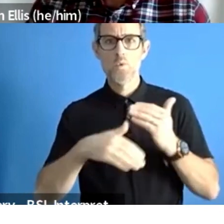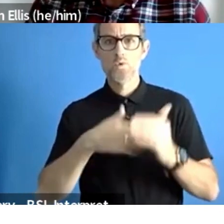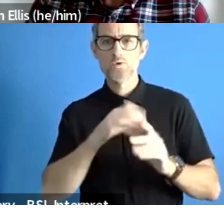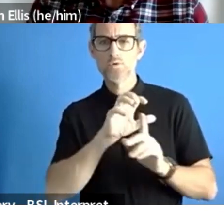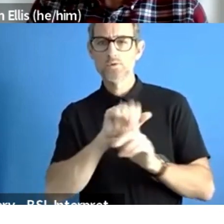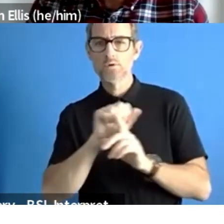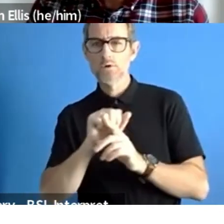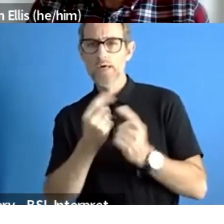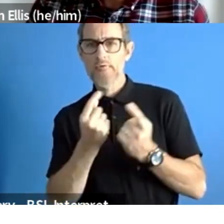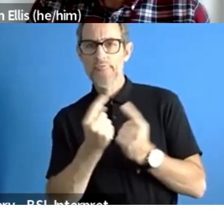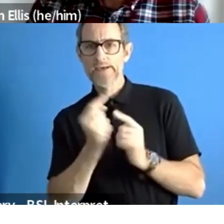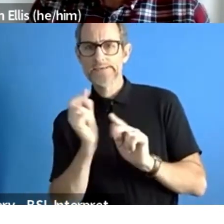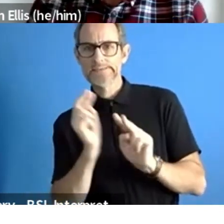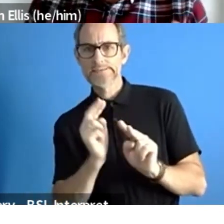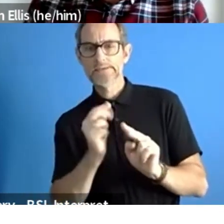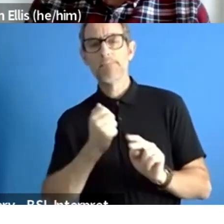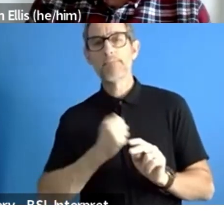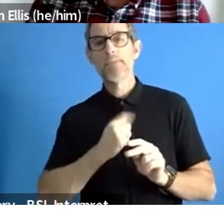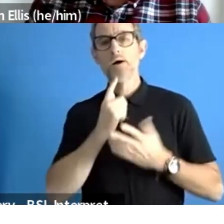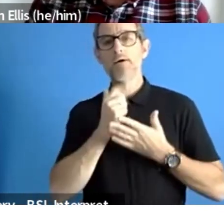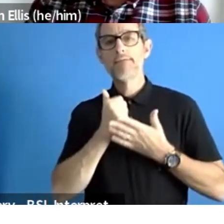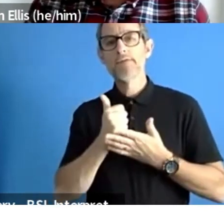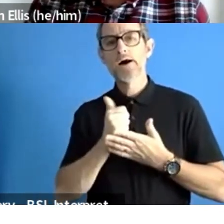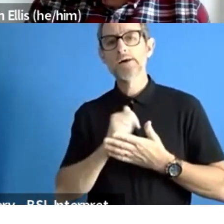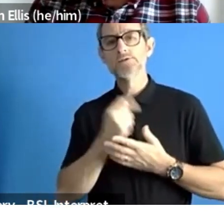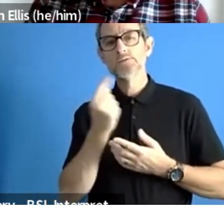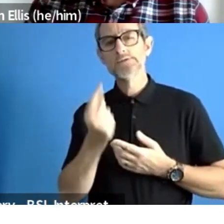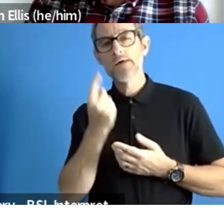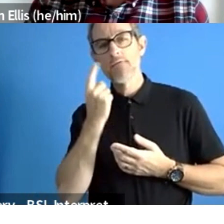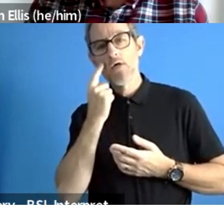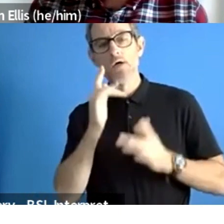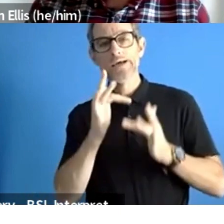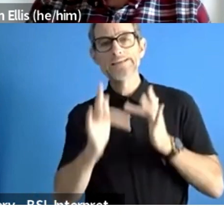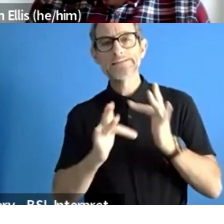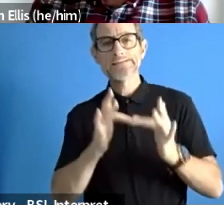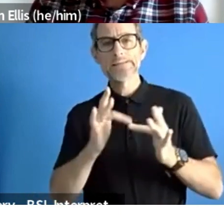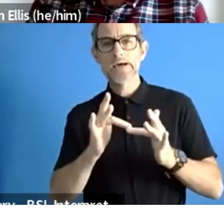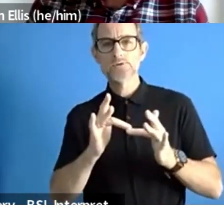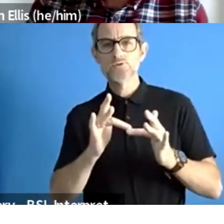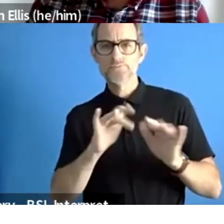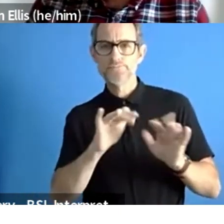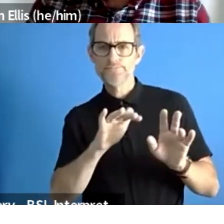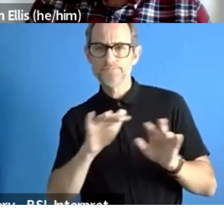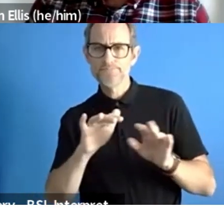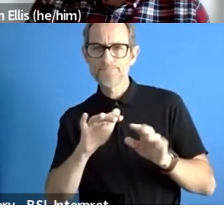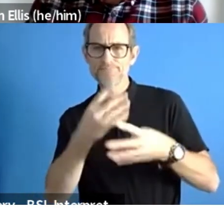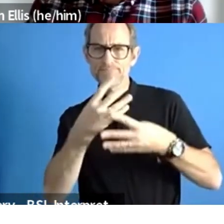Go and have a look on the Internet and find out the basics and do you know